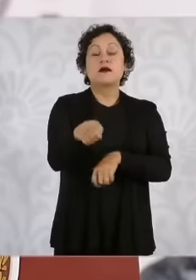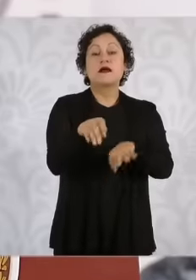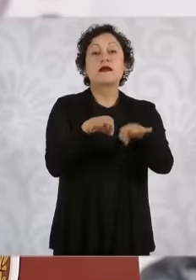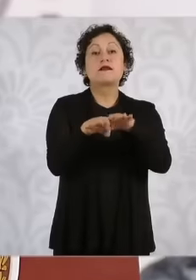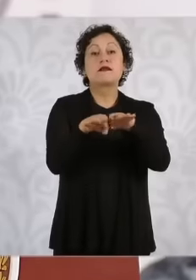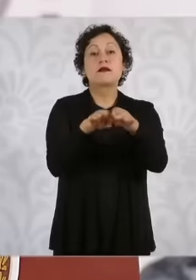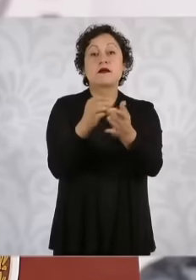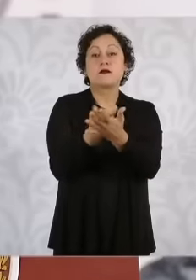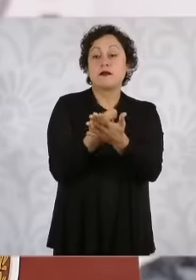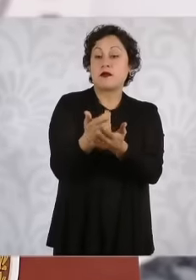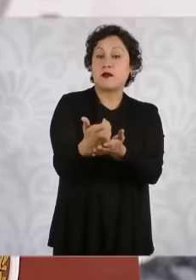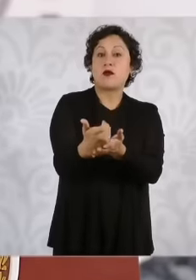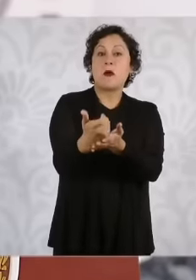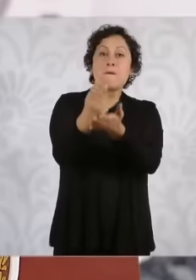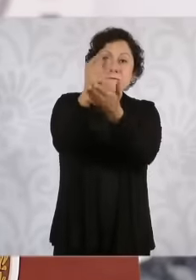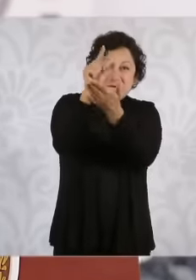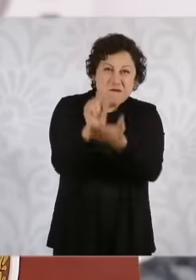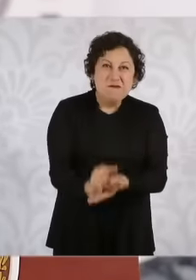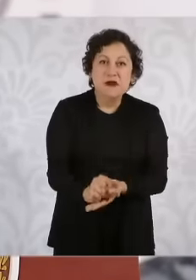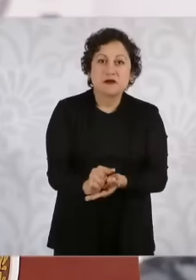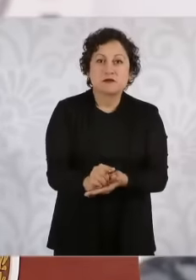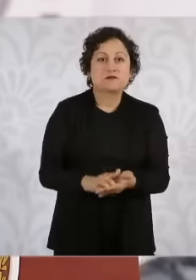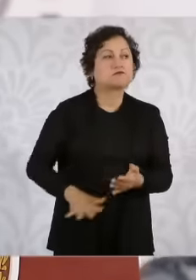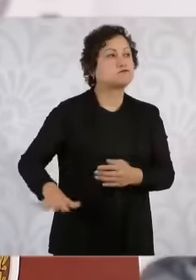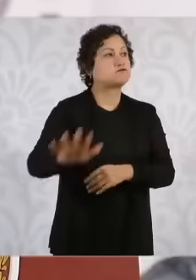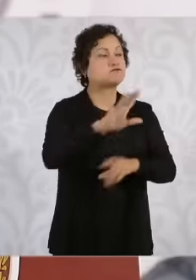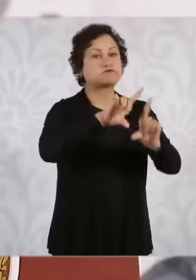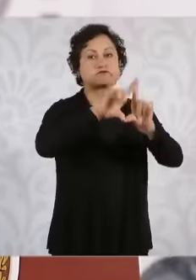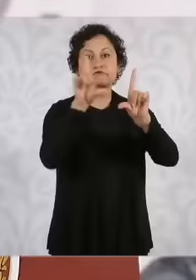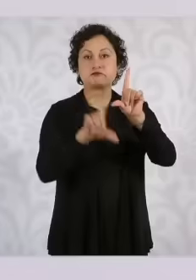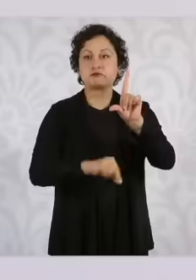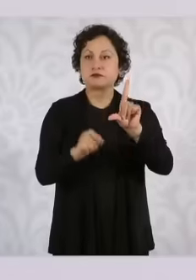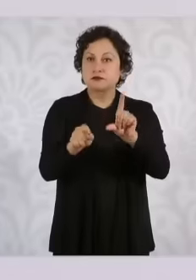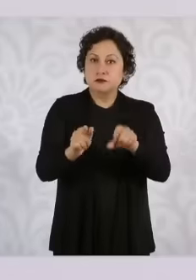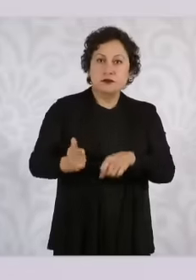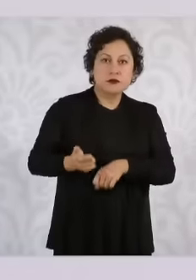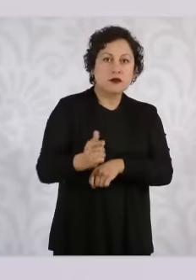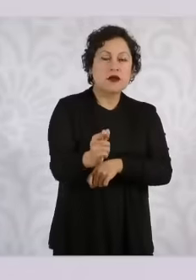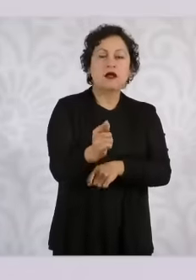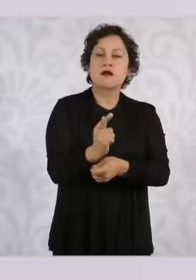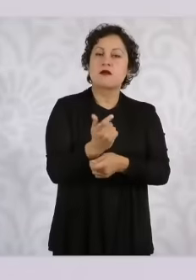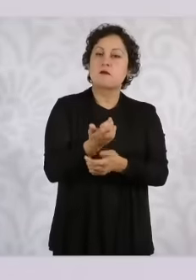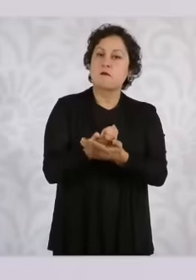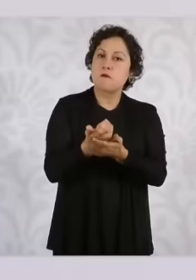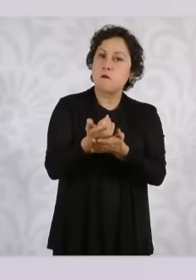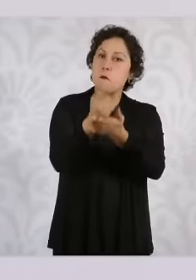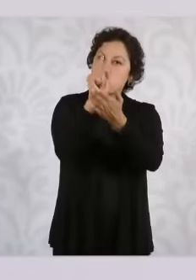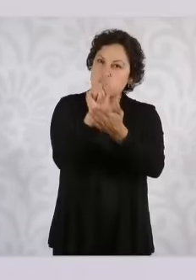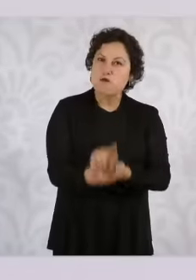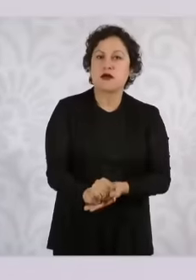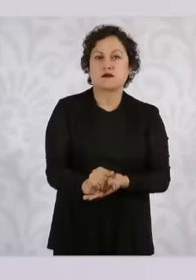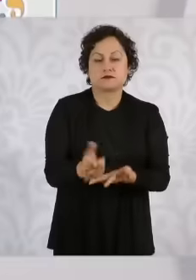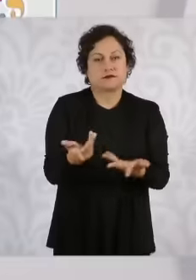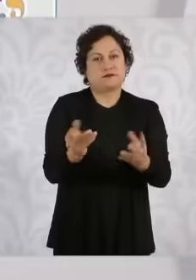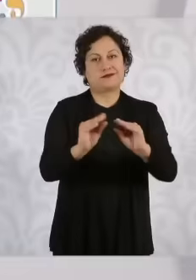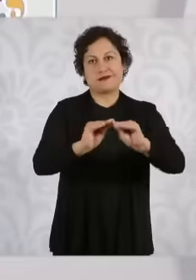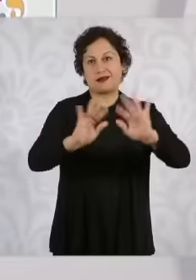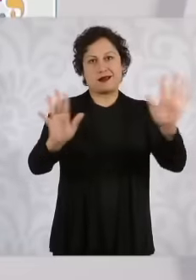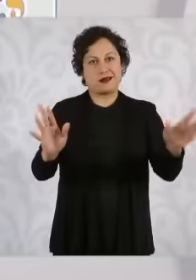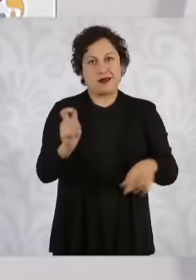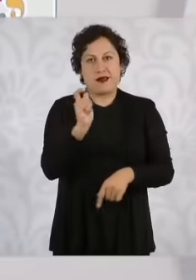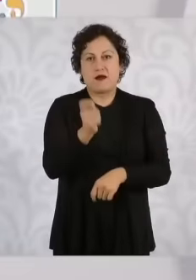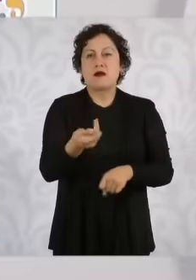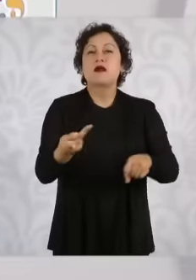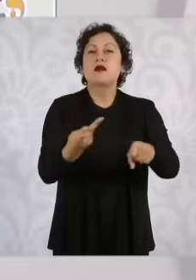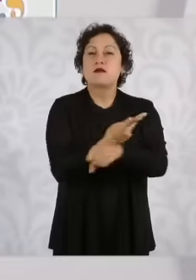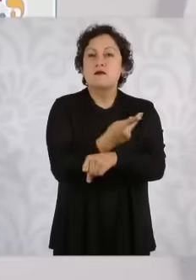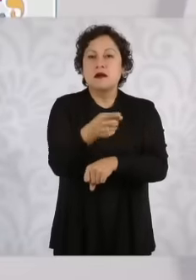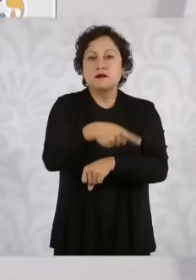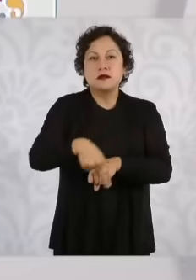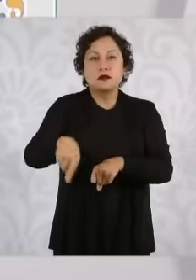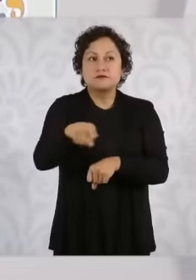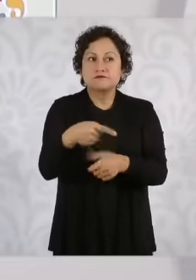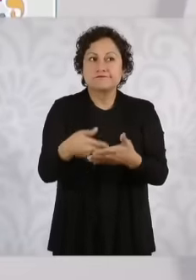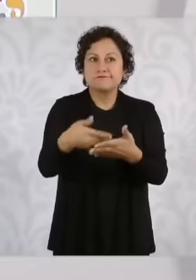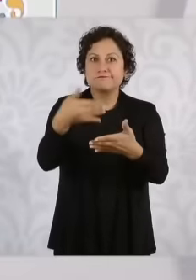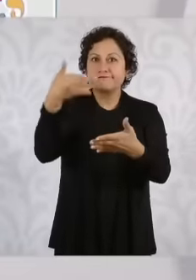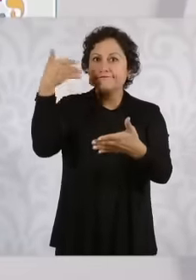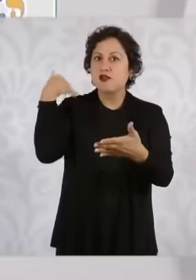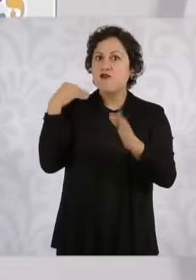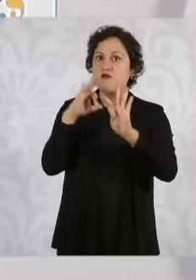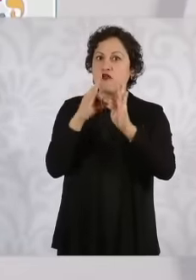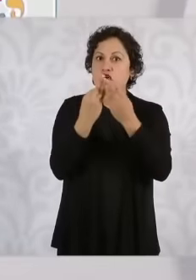minimum wage, so evidently there is a development model that failed. So what are we going